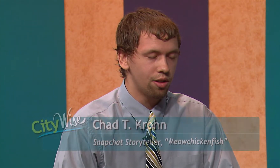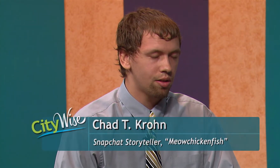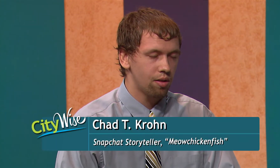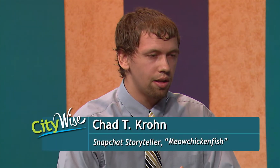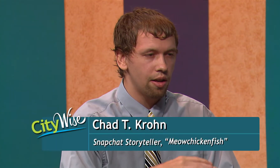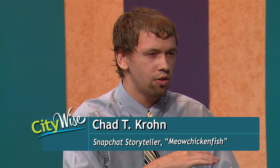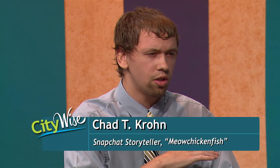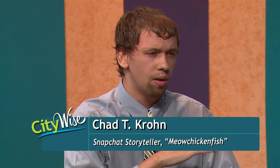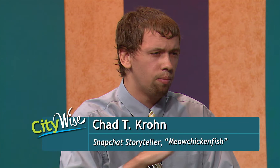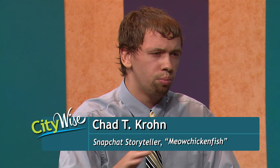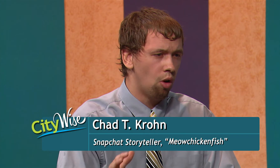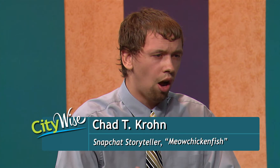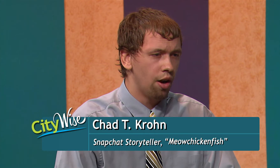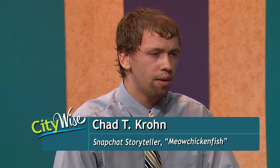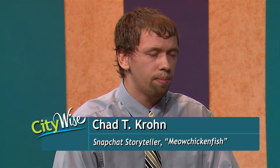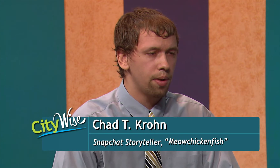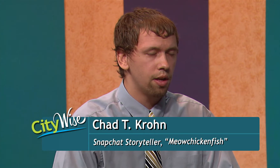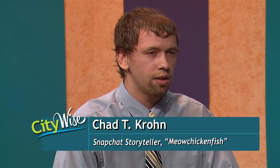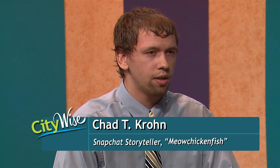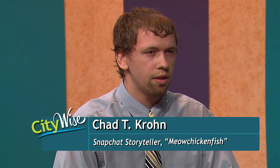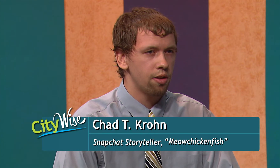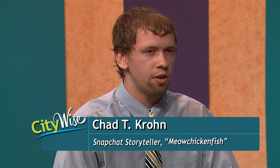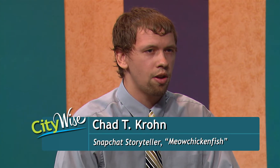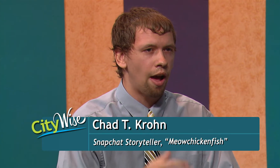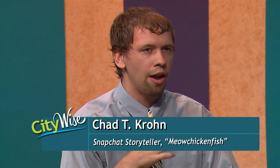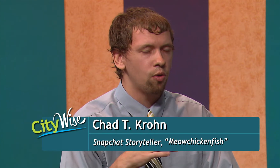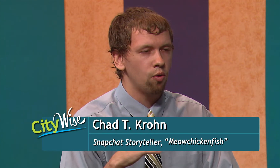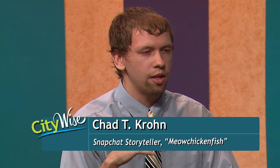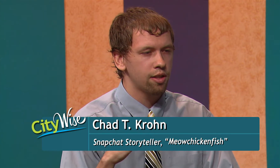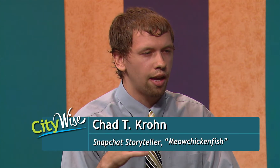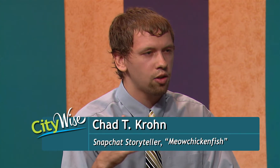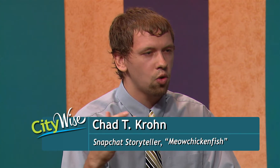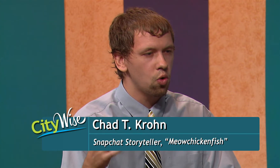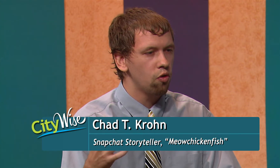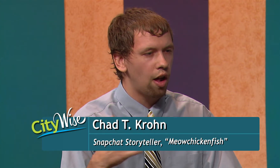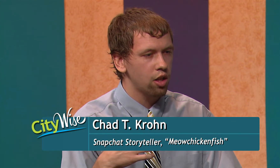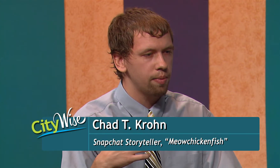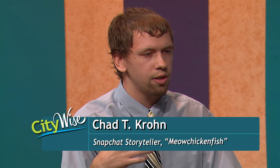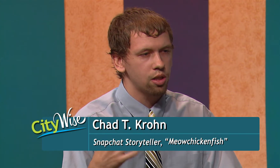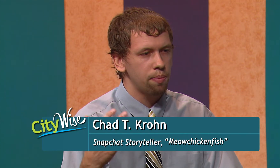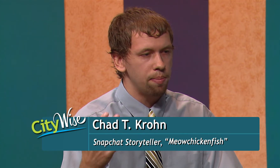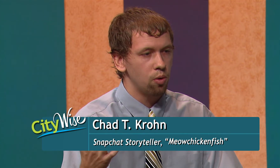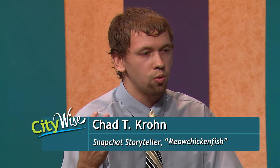just broad, because I don’t really select the people that follow me, just the people